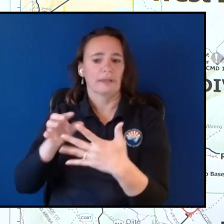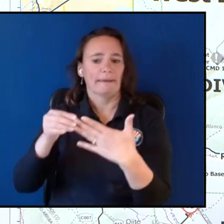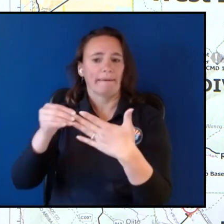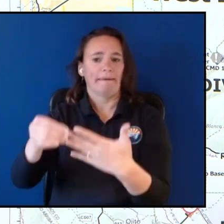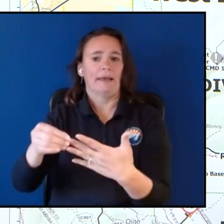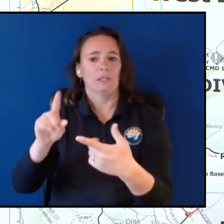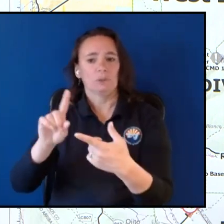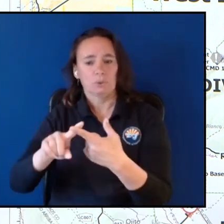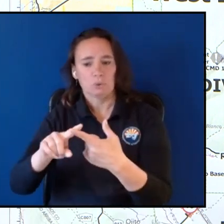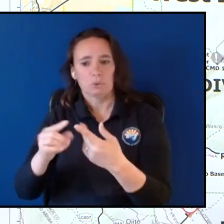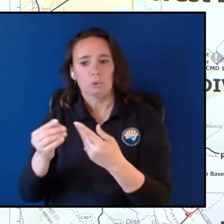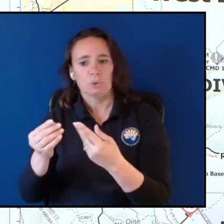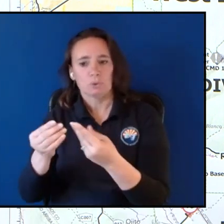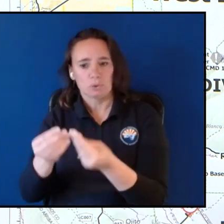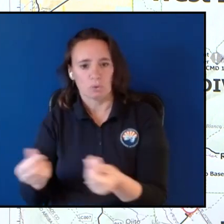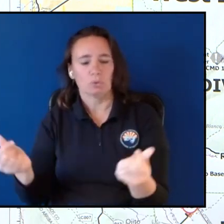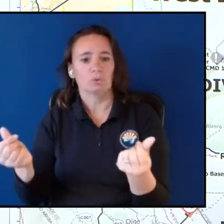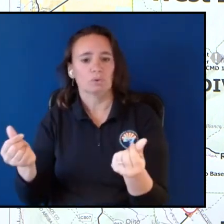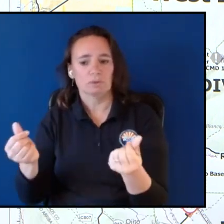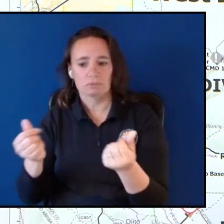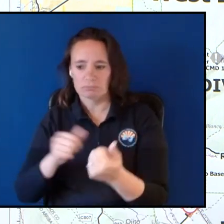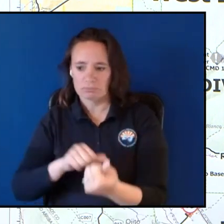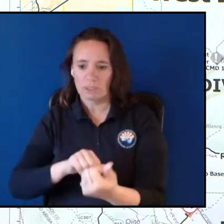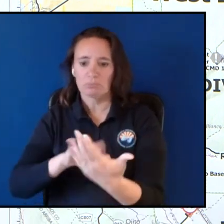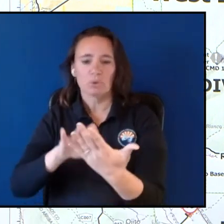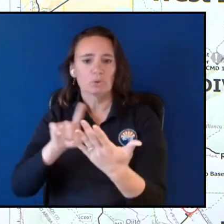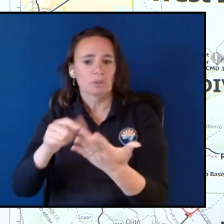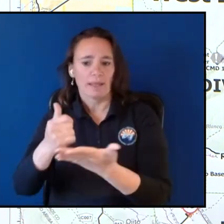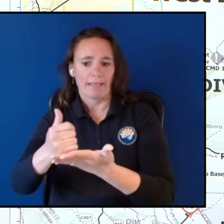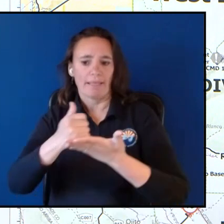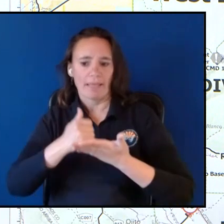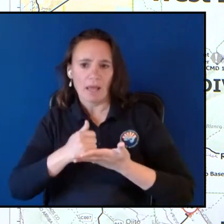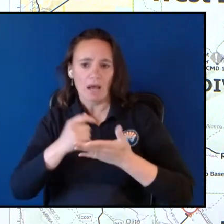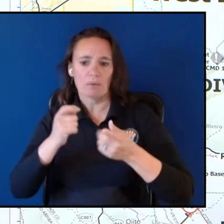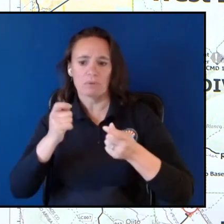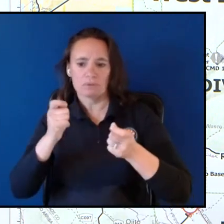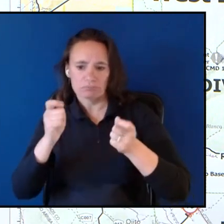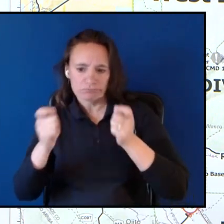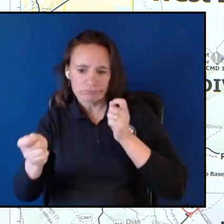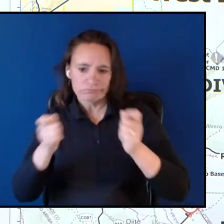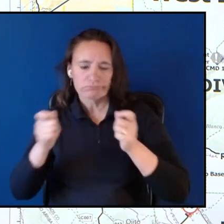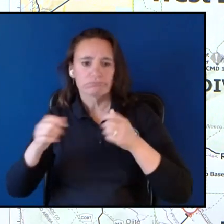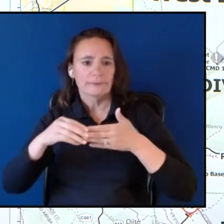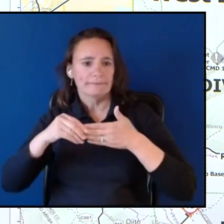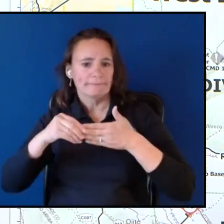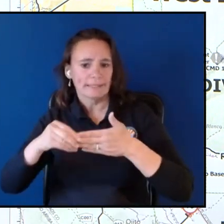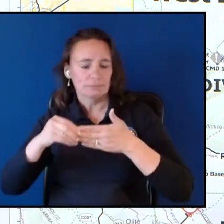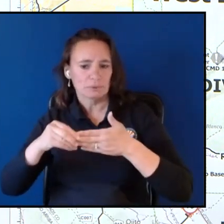be an approach that allows us to make adjustments along the way and it should be one that is responsive and